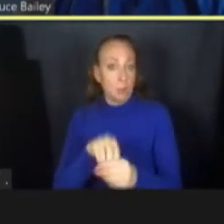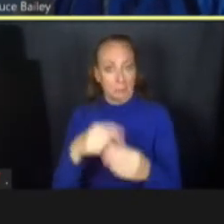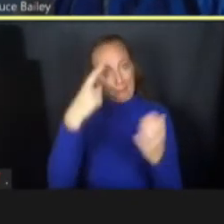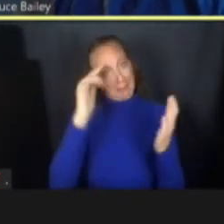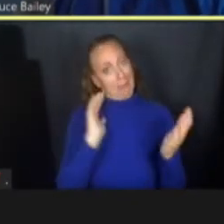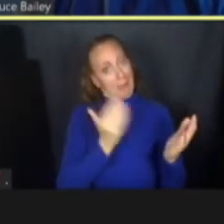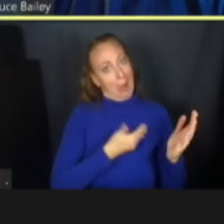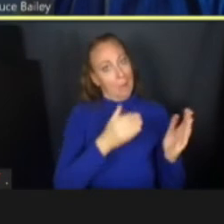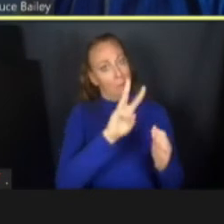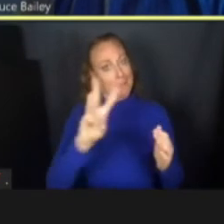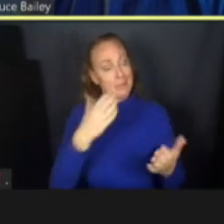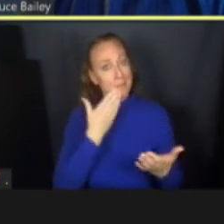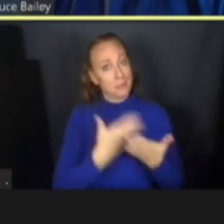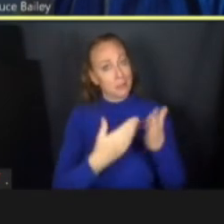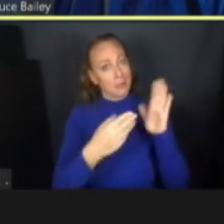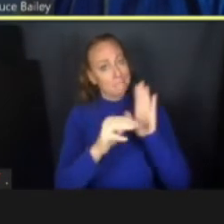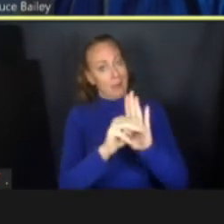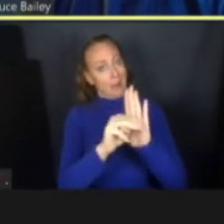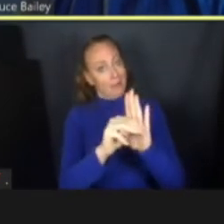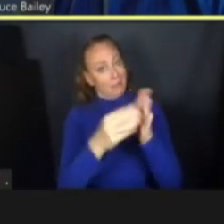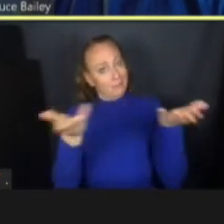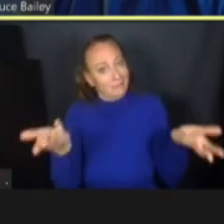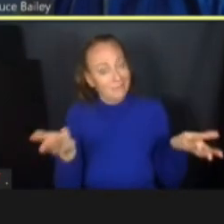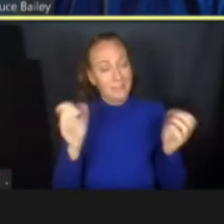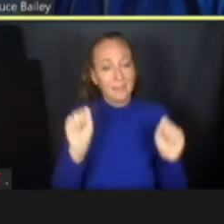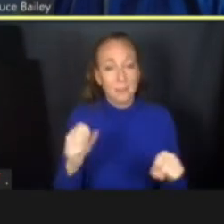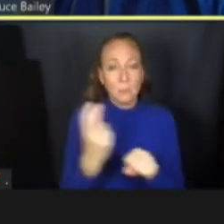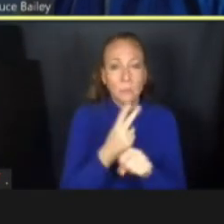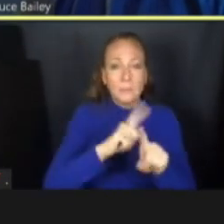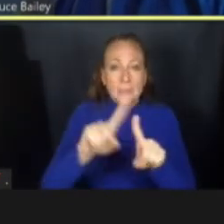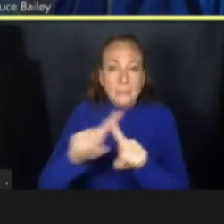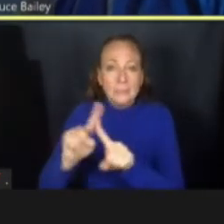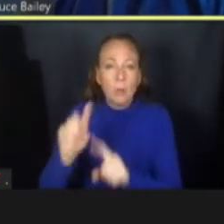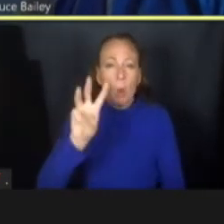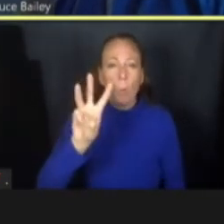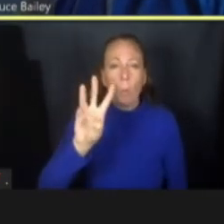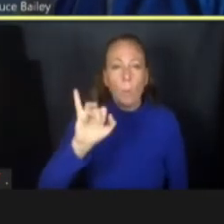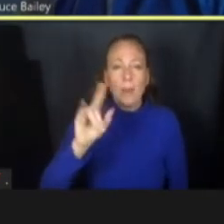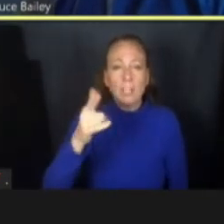So new and different, get to use all kinds of some of the widgets that you'll find across federal governments